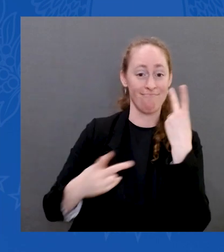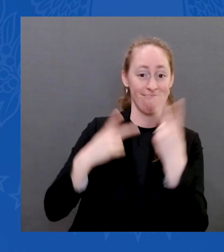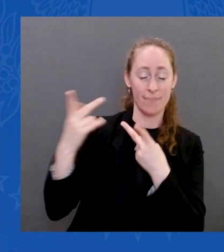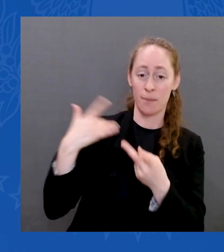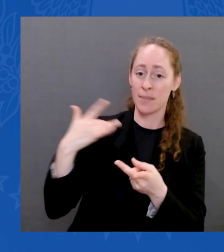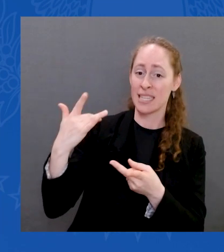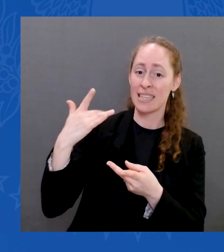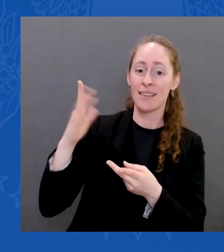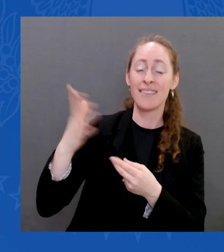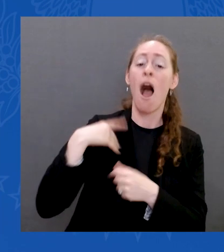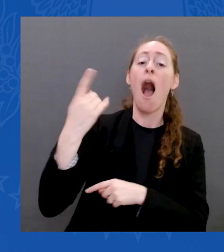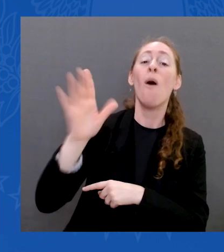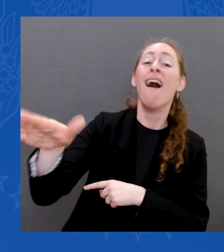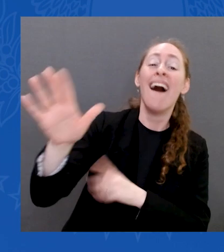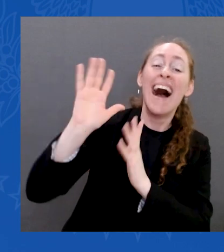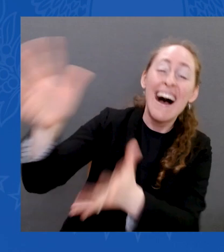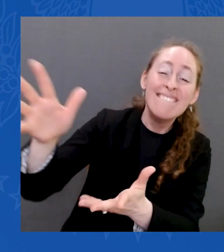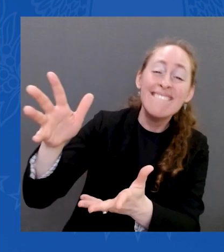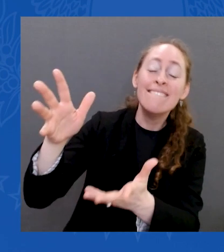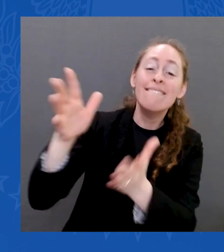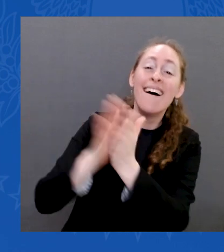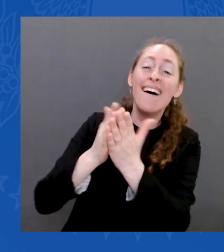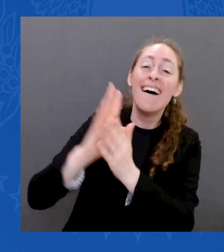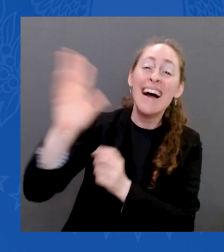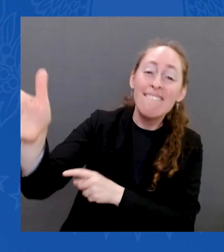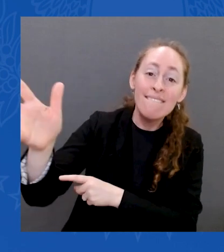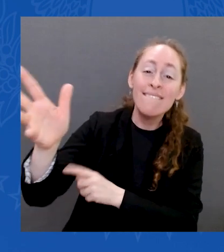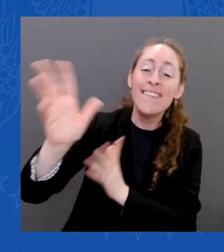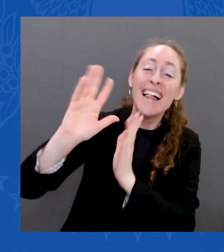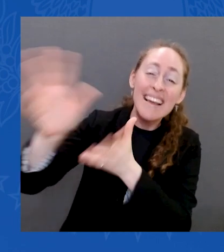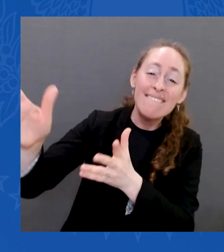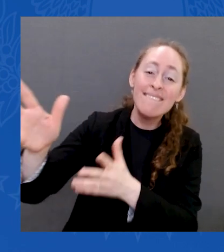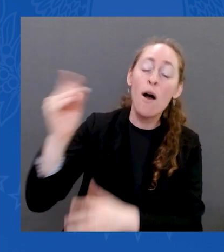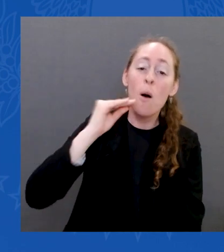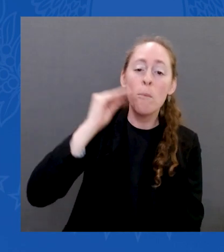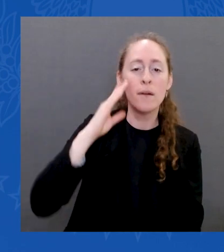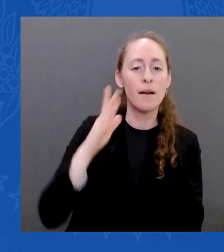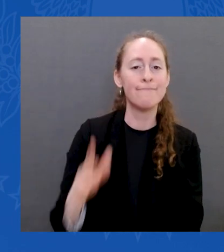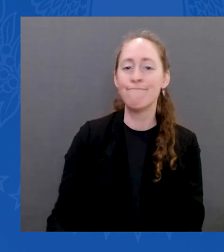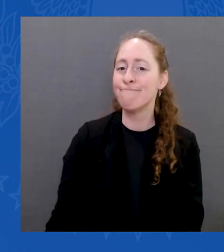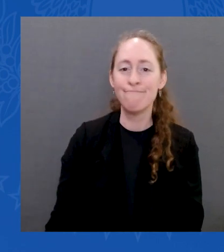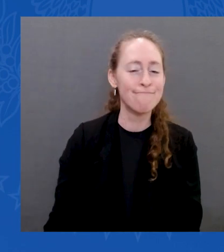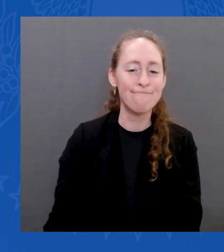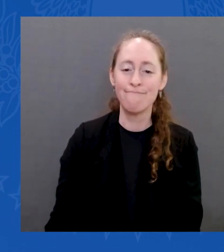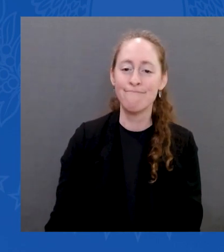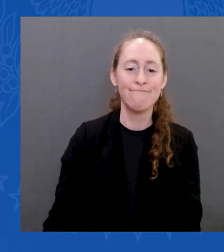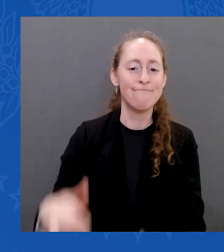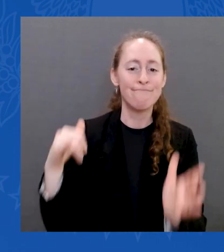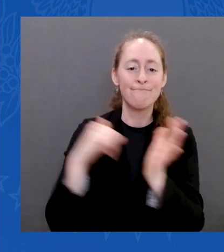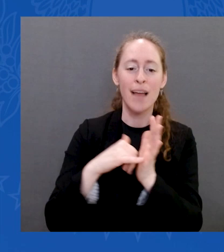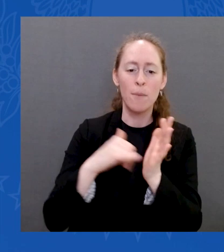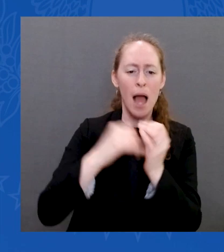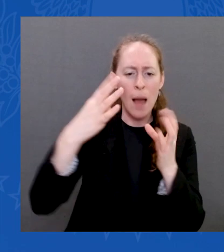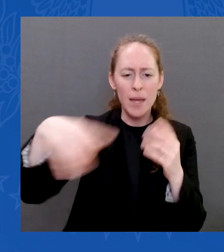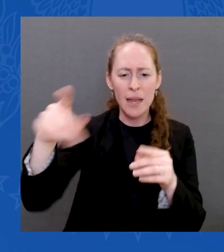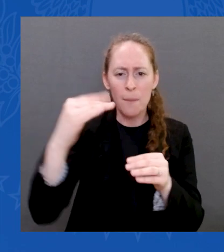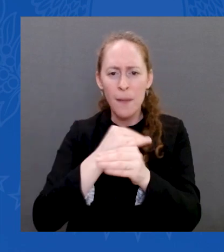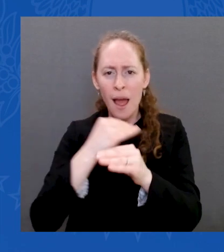And, by the way, how many are math teachers? Raise your hand. She envies the hell out of you. She thinks your job is easier.